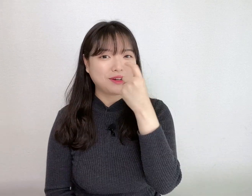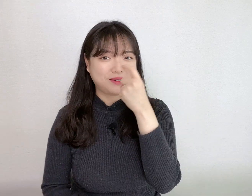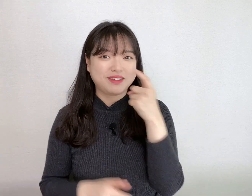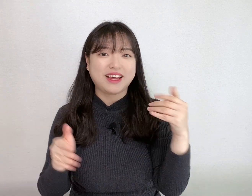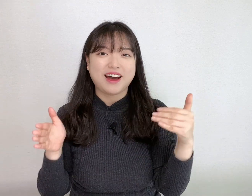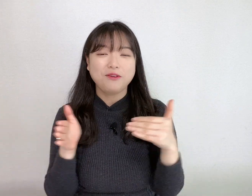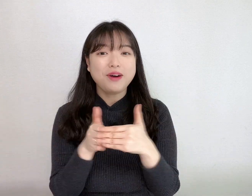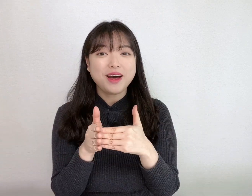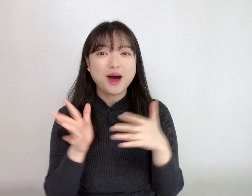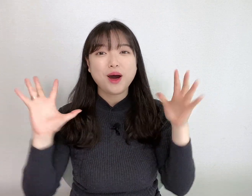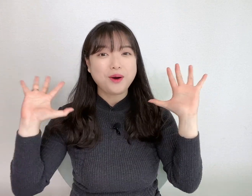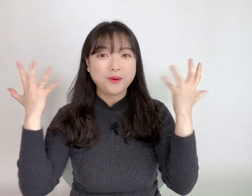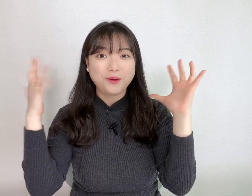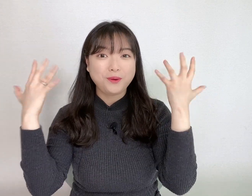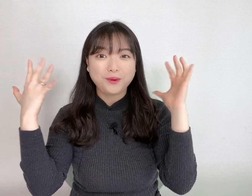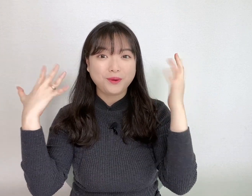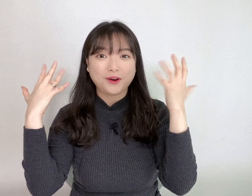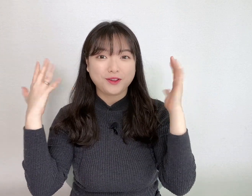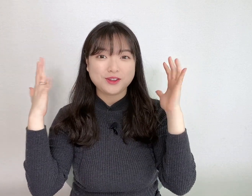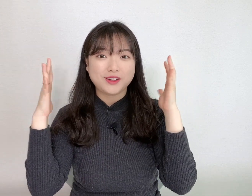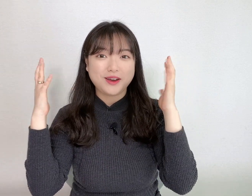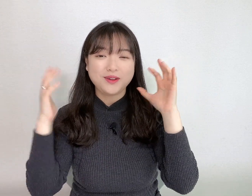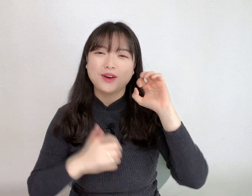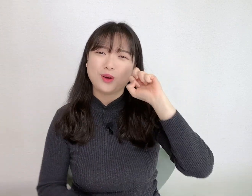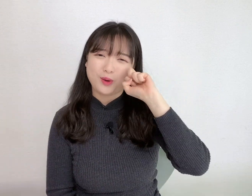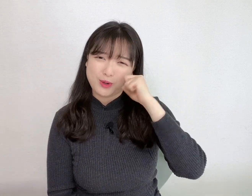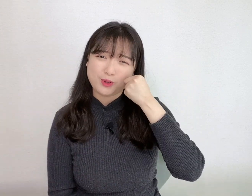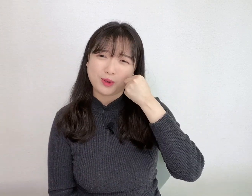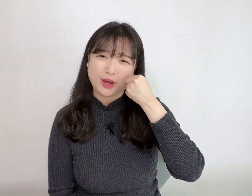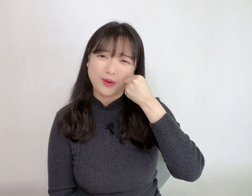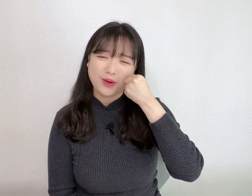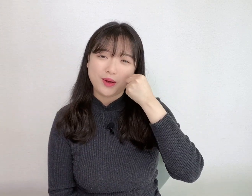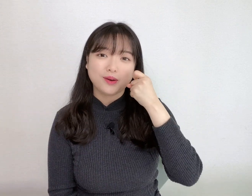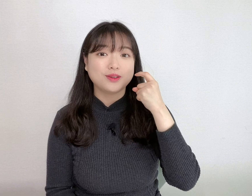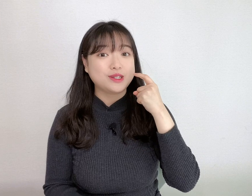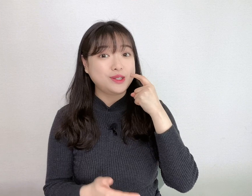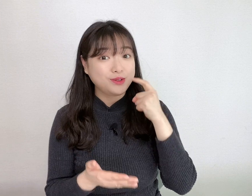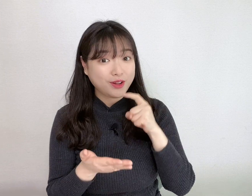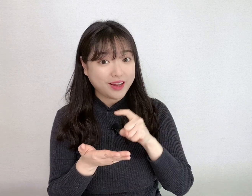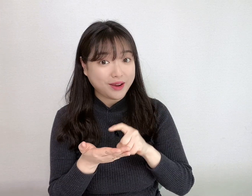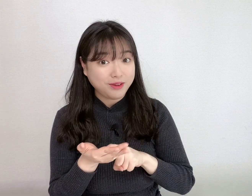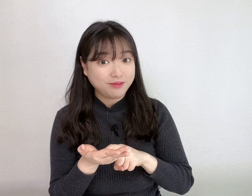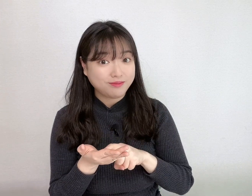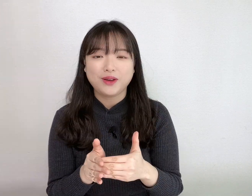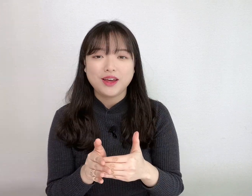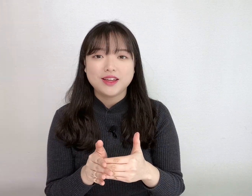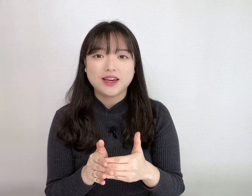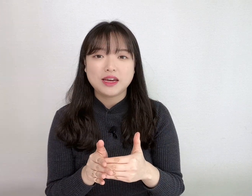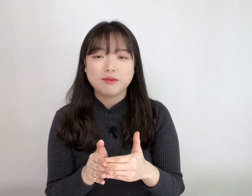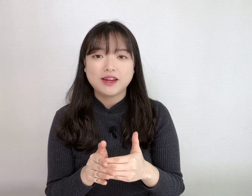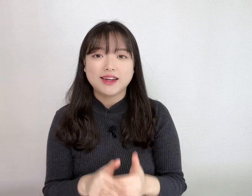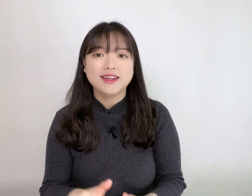Was it difficult? Or was it easy? This time, I also put an example sentence after the word.